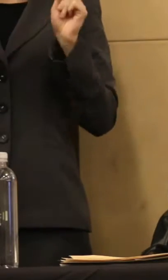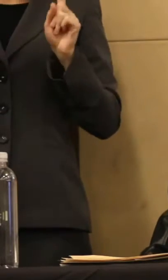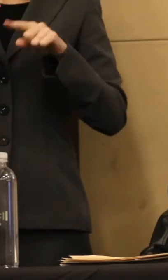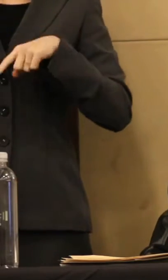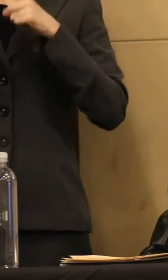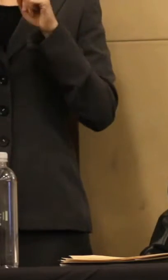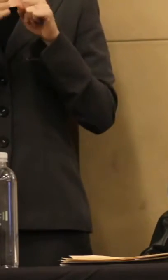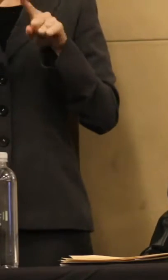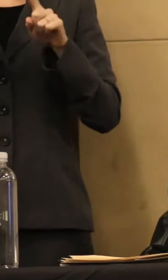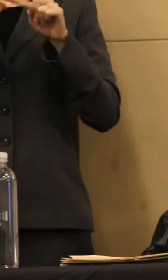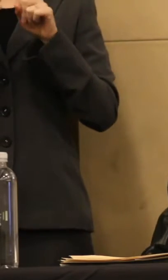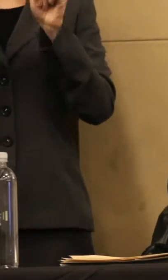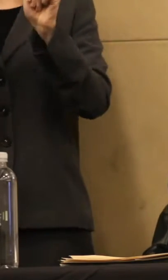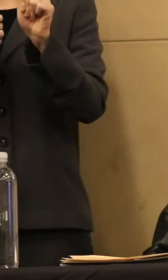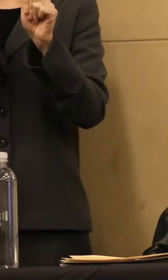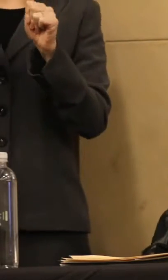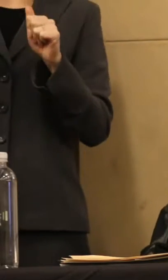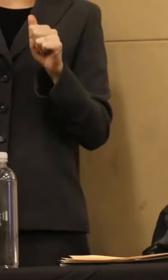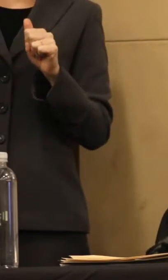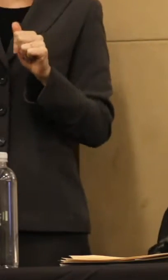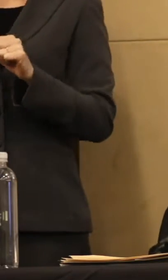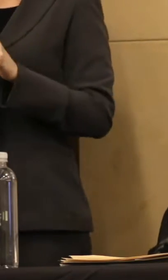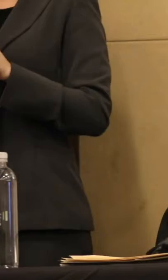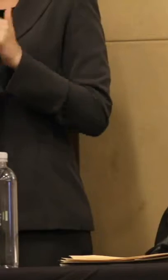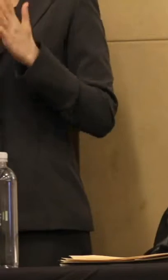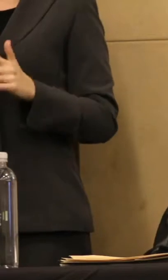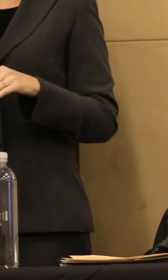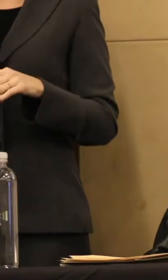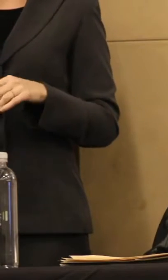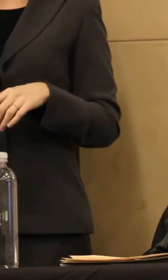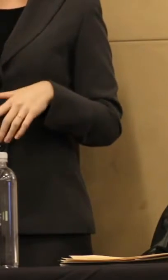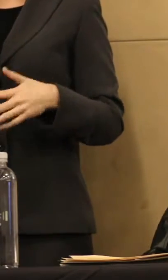Mitch said I'm sick of following my dreams.